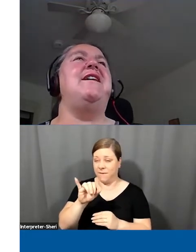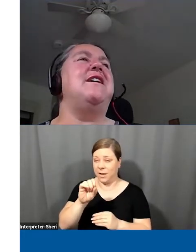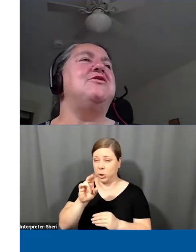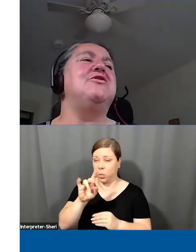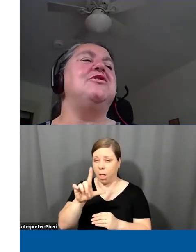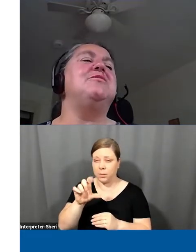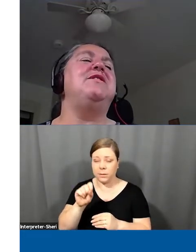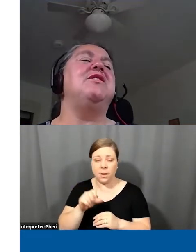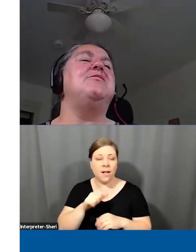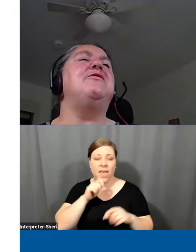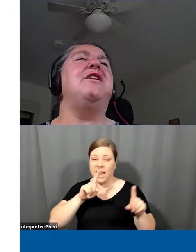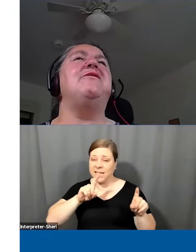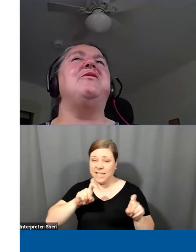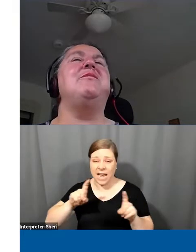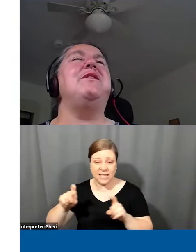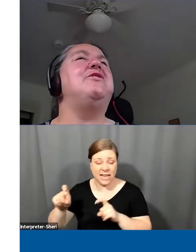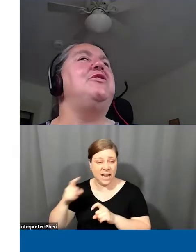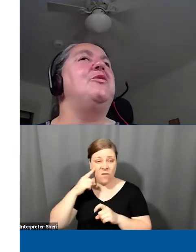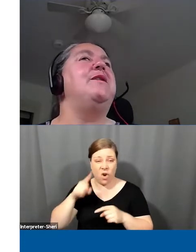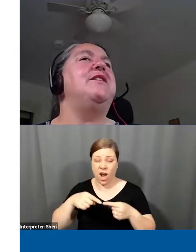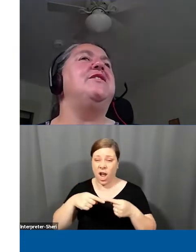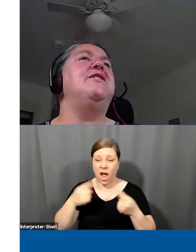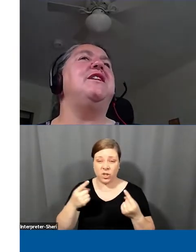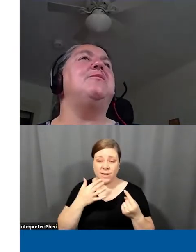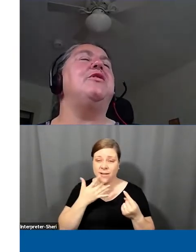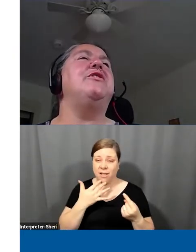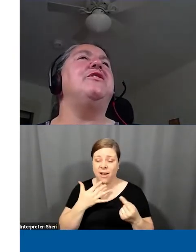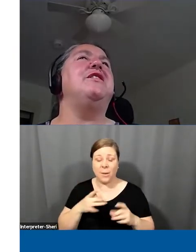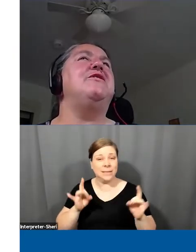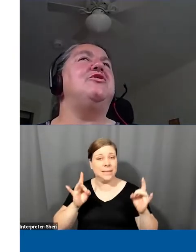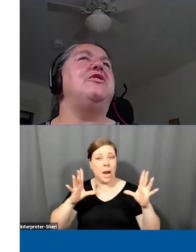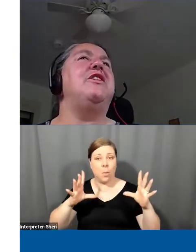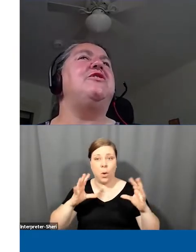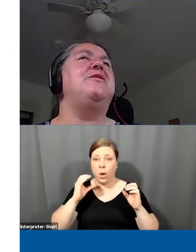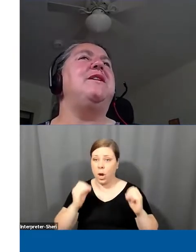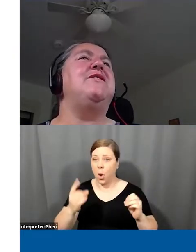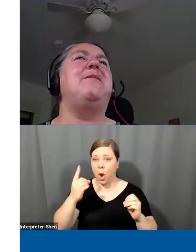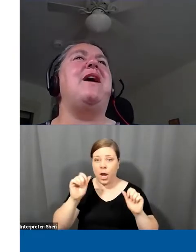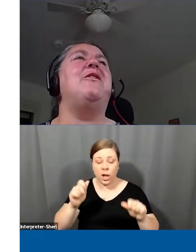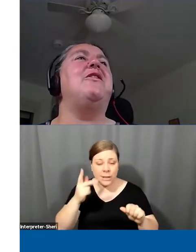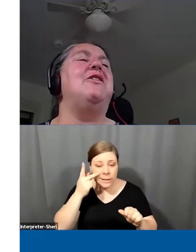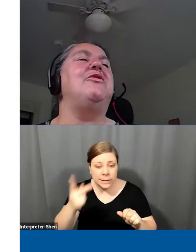And it actually turned out to be terrible for everyone because nobody could see the data points on the data visualization because the background colors